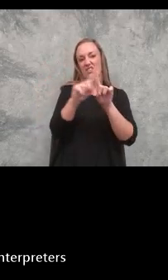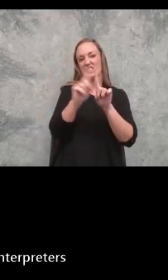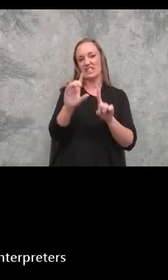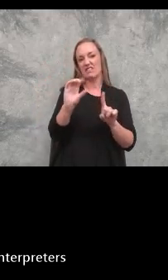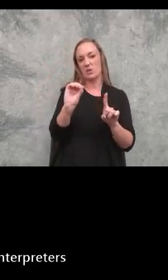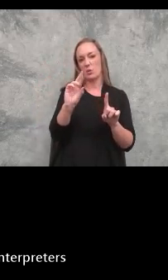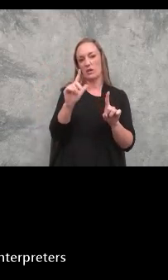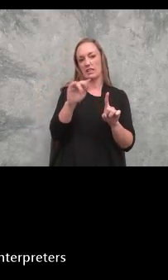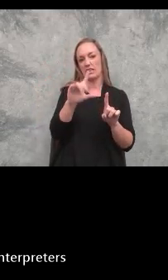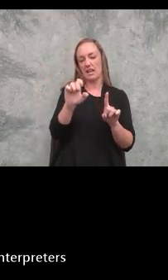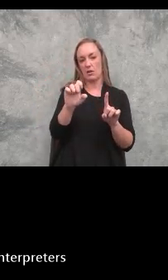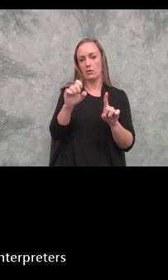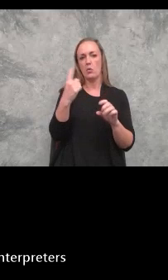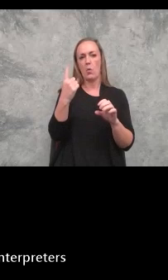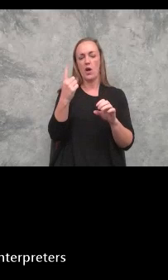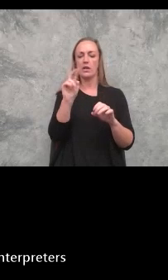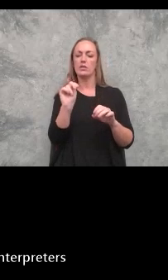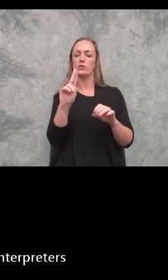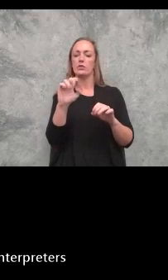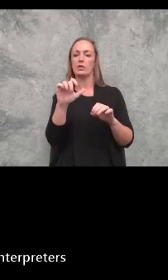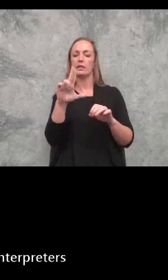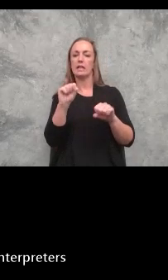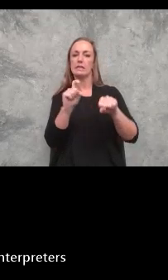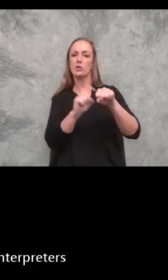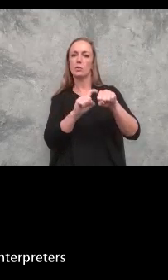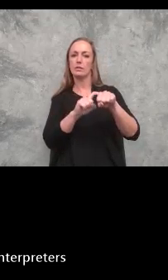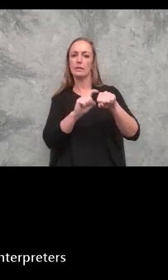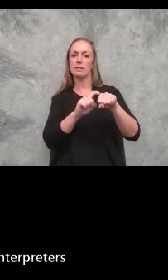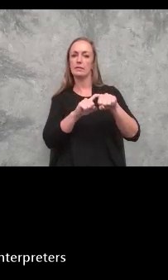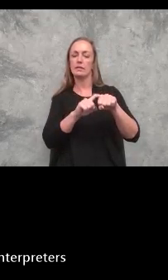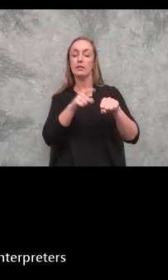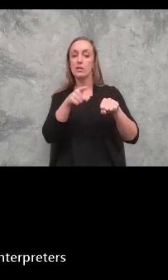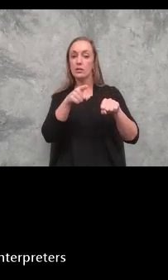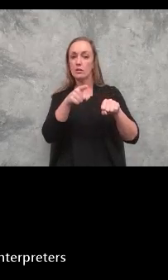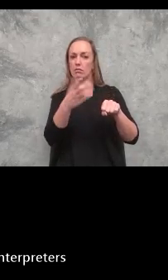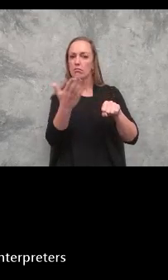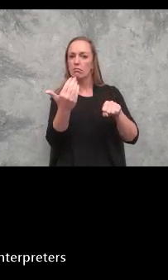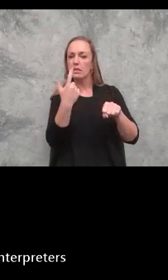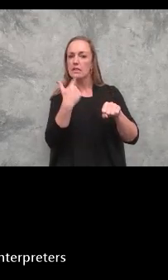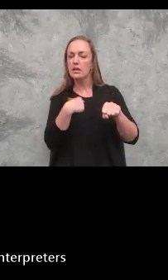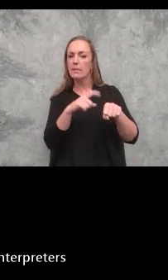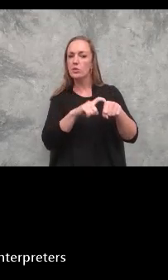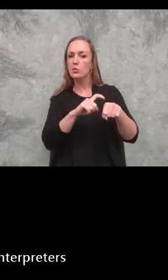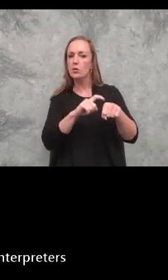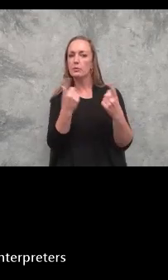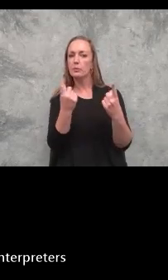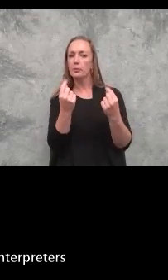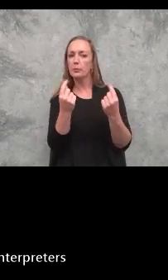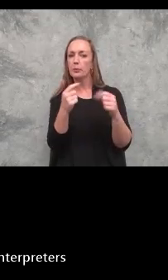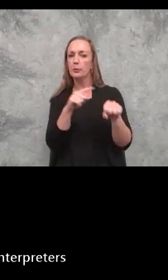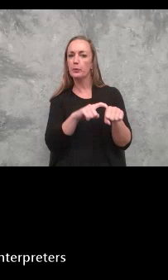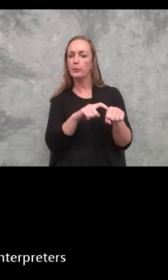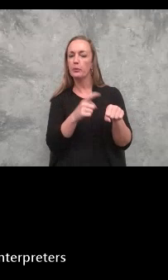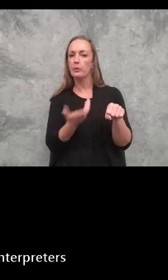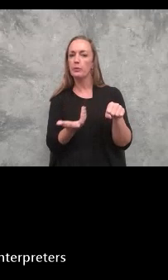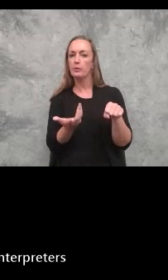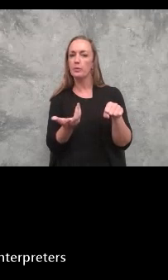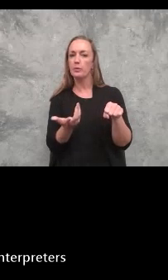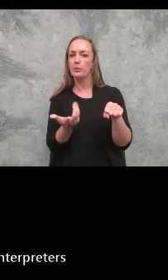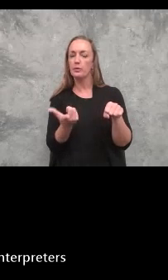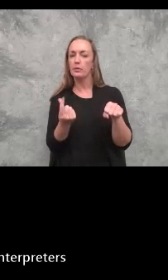and one of those was the nucleus can anybody remind me what the function of the nucleus is?”